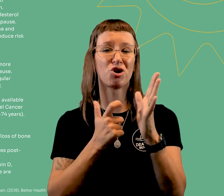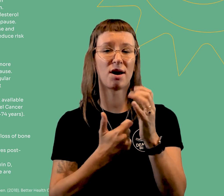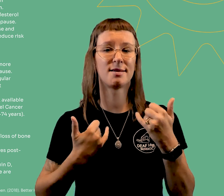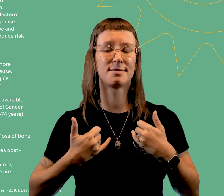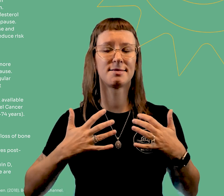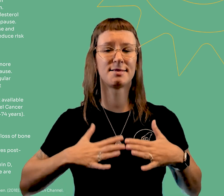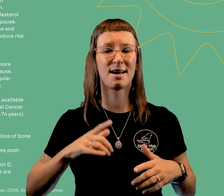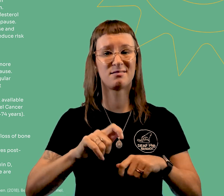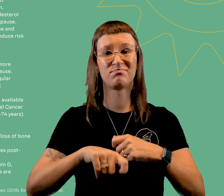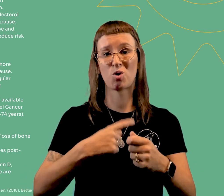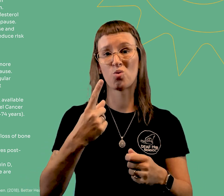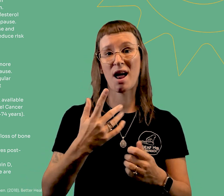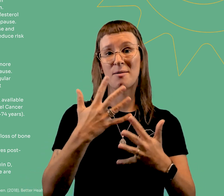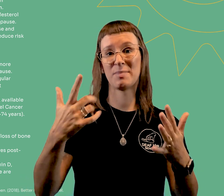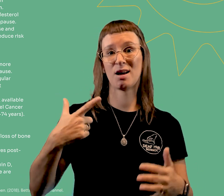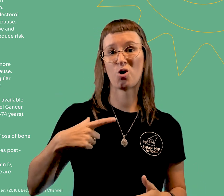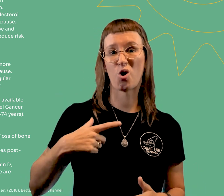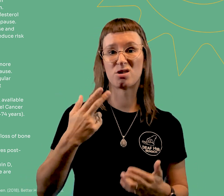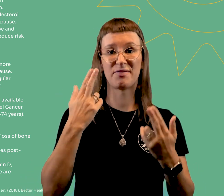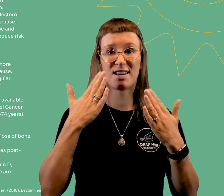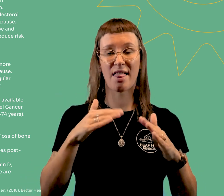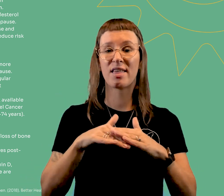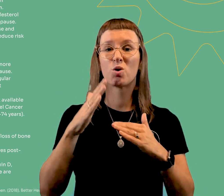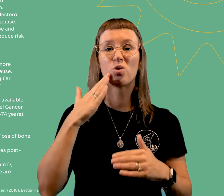with changes in blood pressure and cholesterol potentially contributing to this.